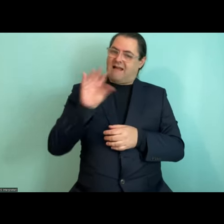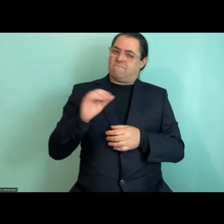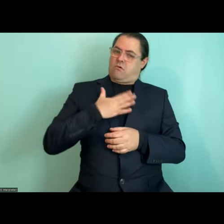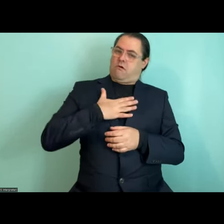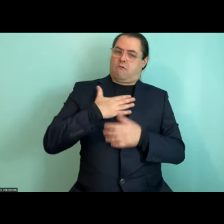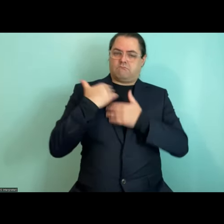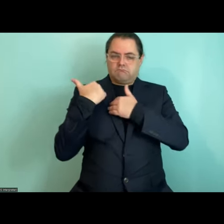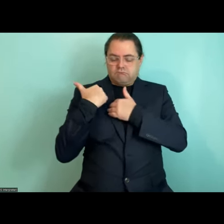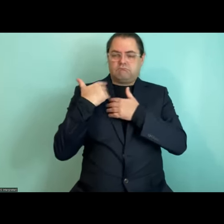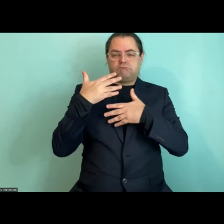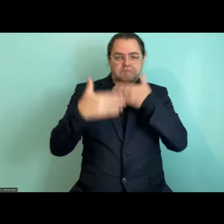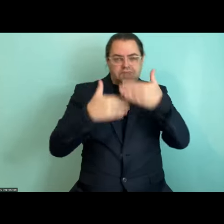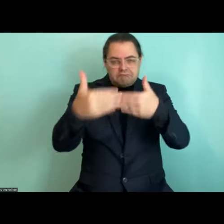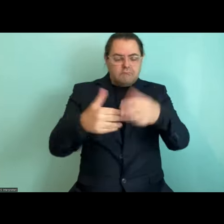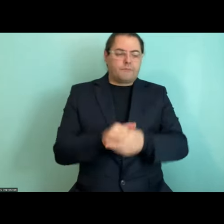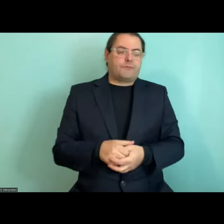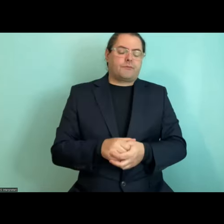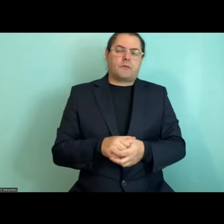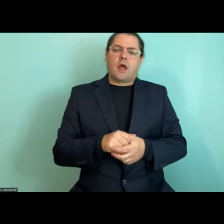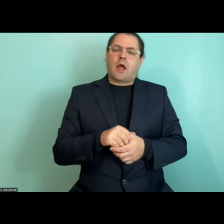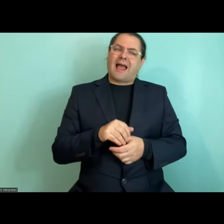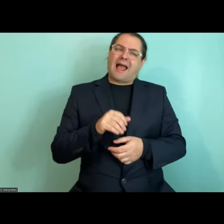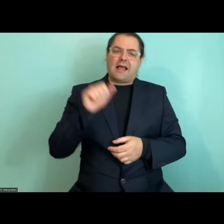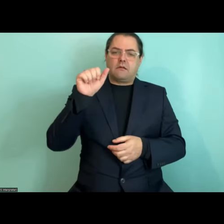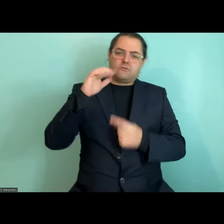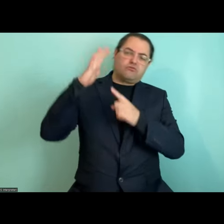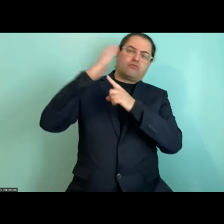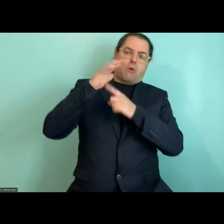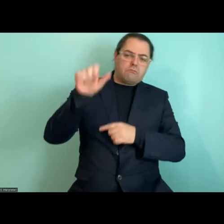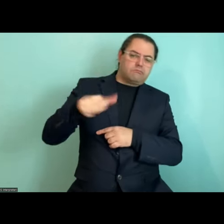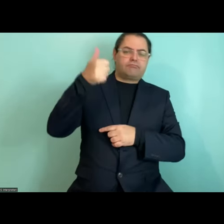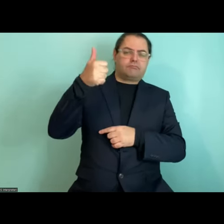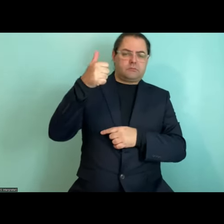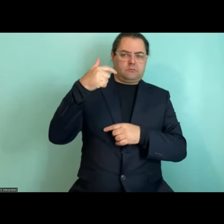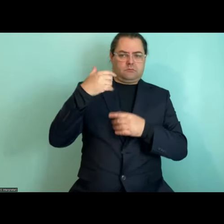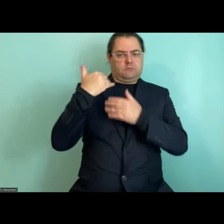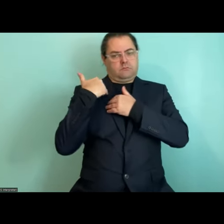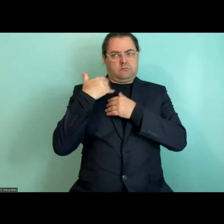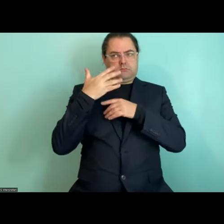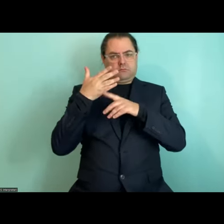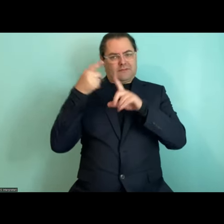me all see saucy BDZ la pair Keystone attainment on immaterial shows you men Mizzou see God